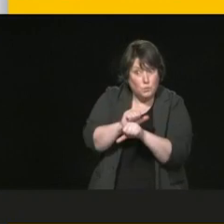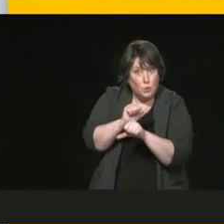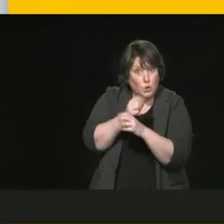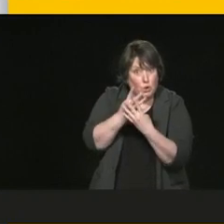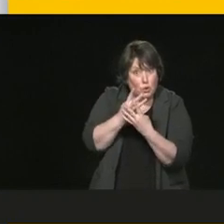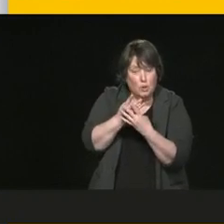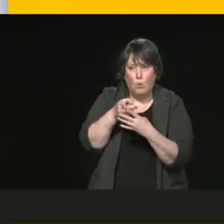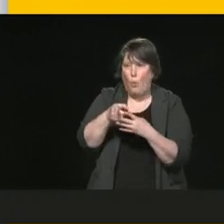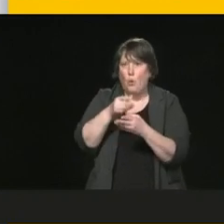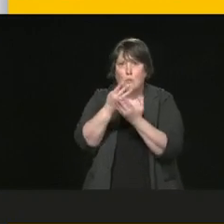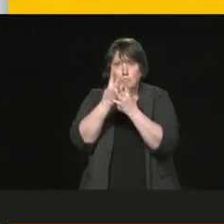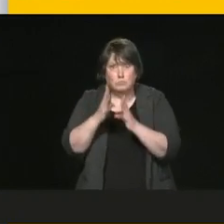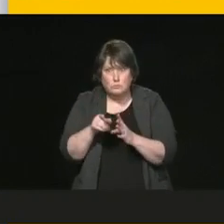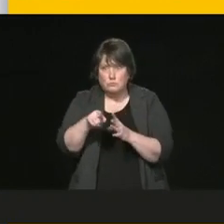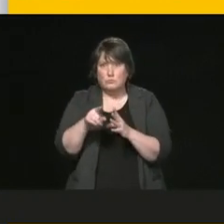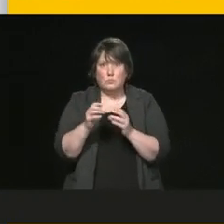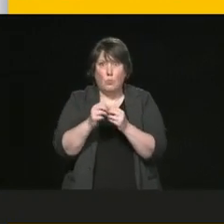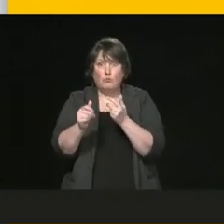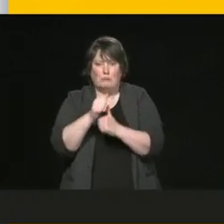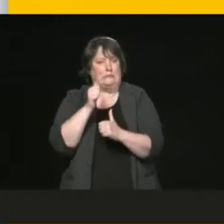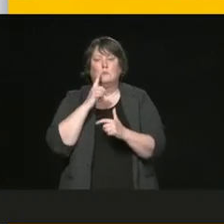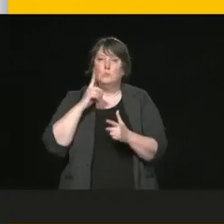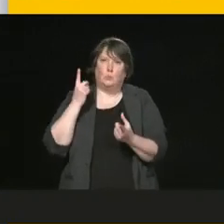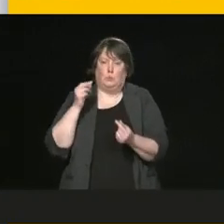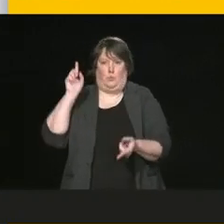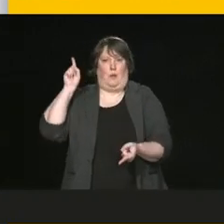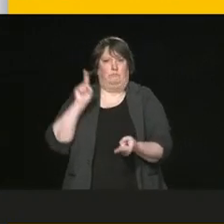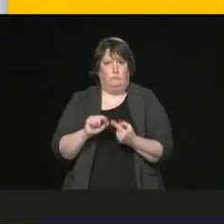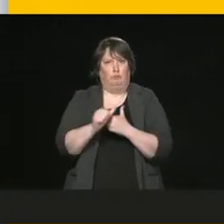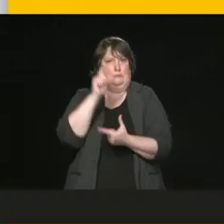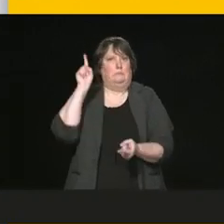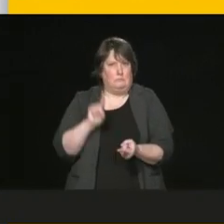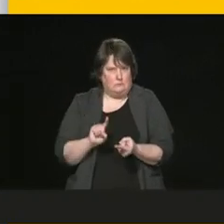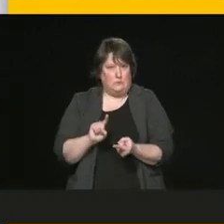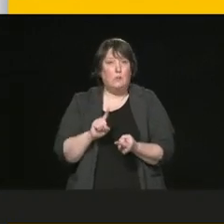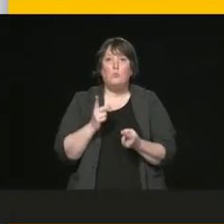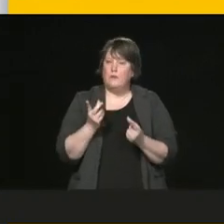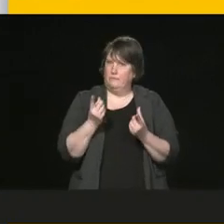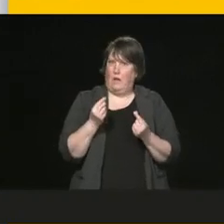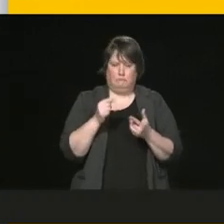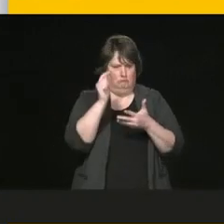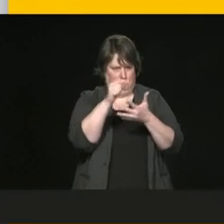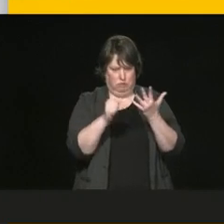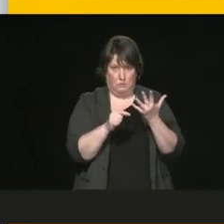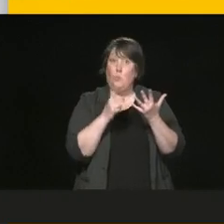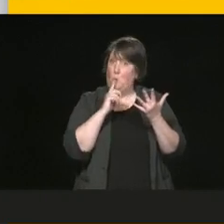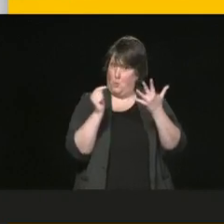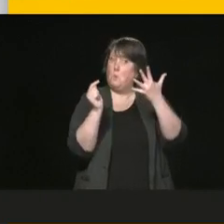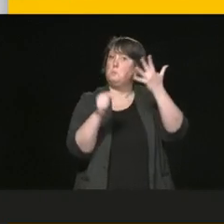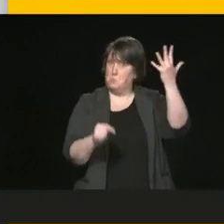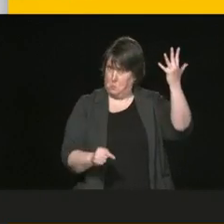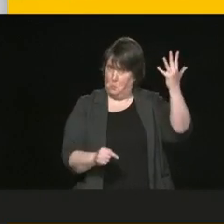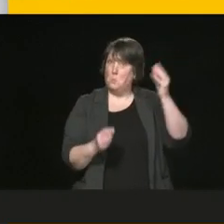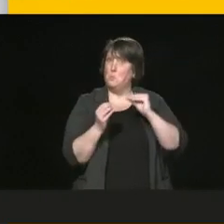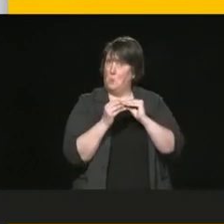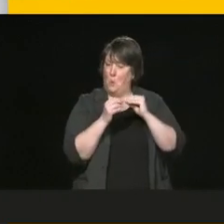THAT HAVE PUT POTENTIALLY PEOPLE WHO WORK THERE AND PEOPLE WHO ARE INCARCERATED THERE MORE AT RISK. WE HAVE TAKEN A NUMBER OF MEASURES.